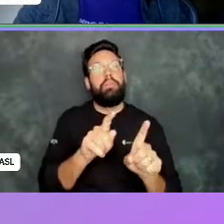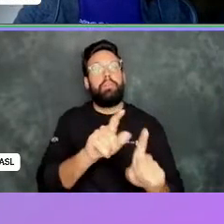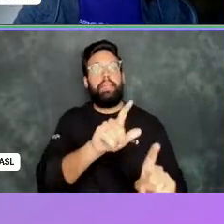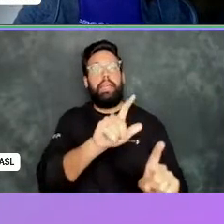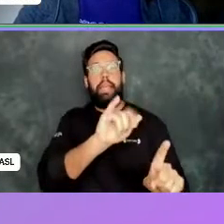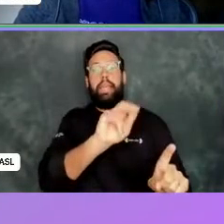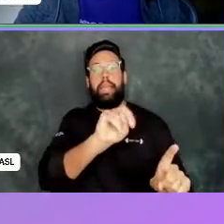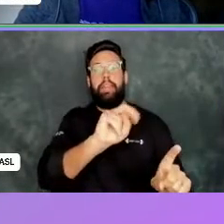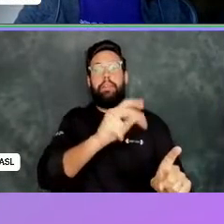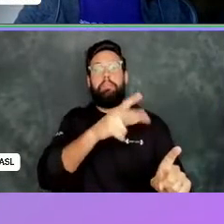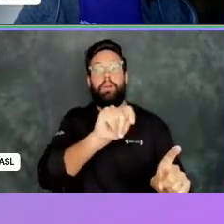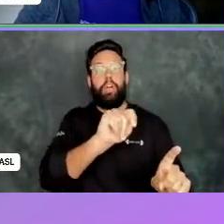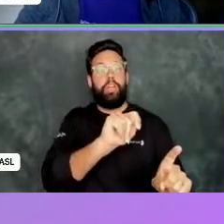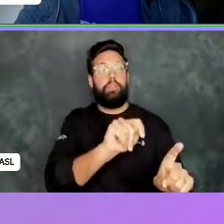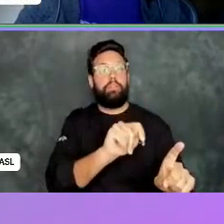if needed and autocomplete